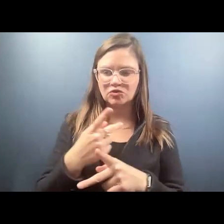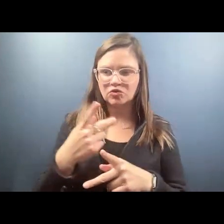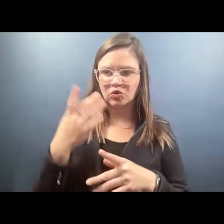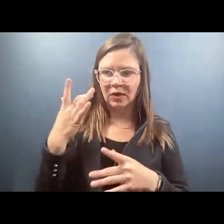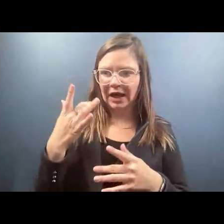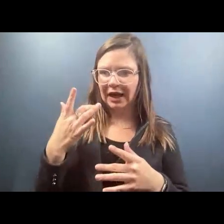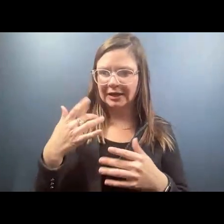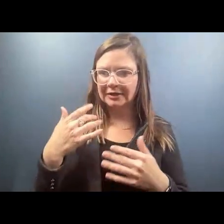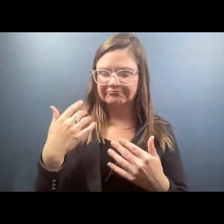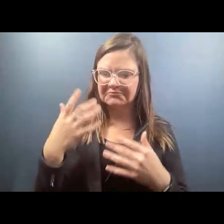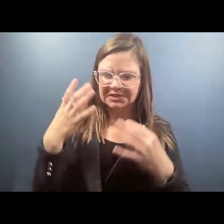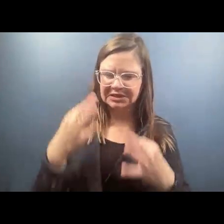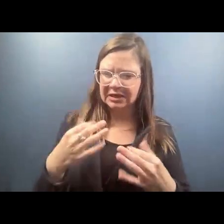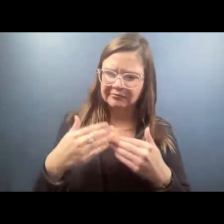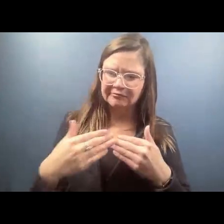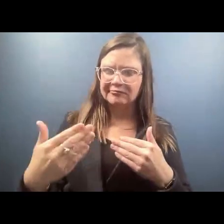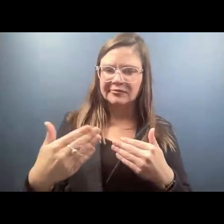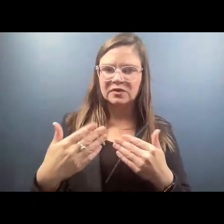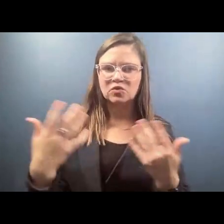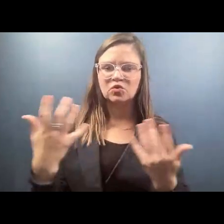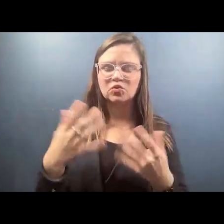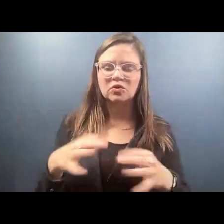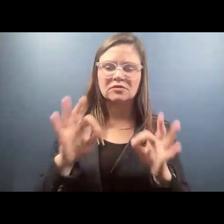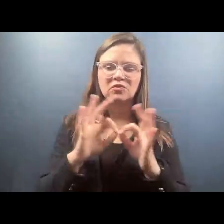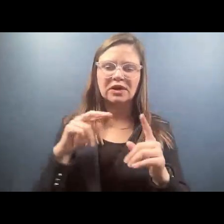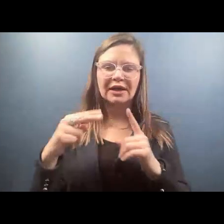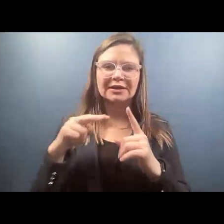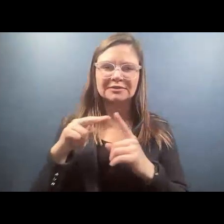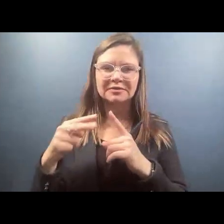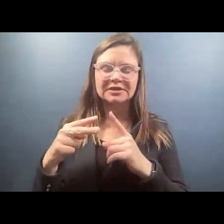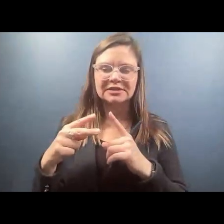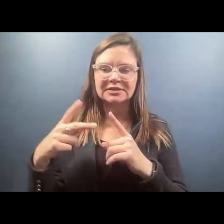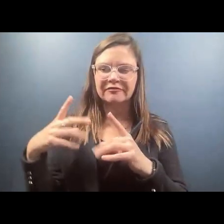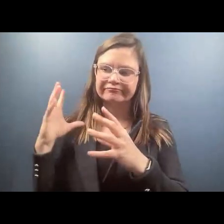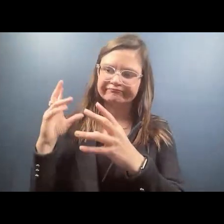important aspects of formally gathering data and why that became a priority is,